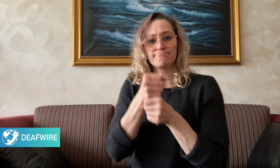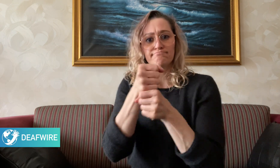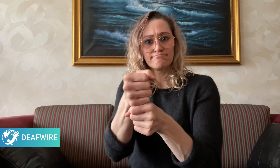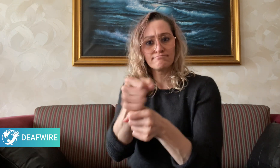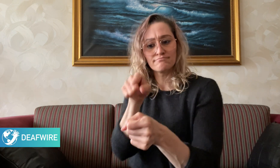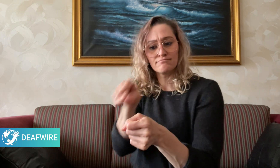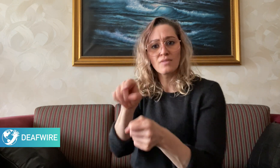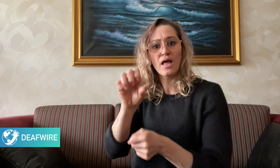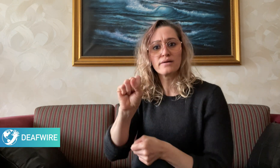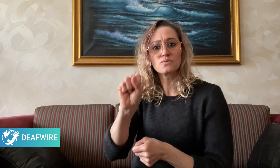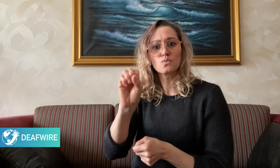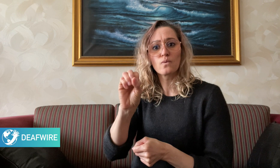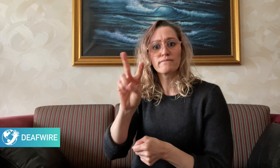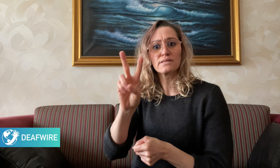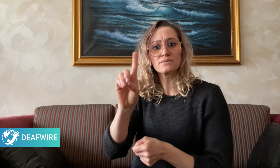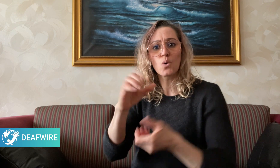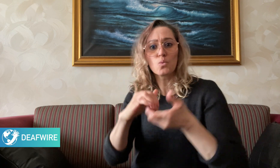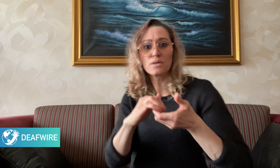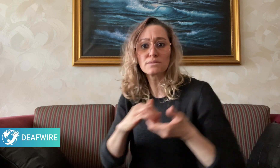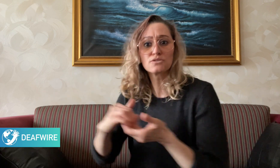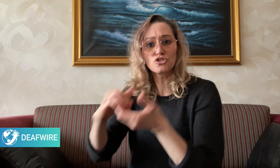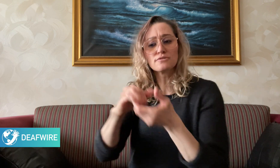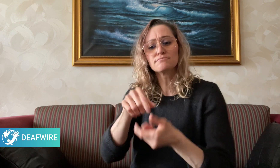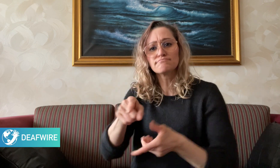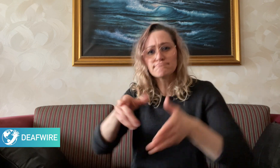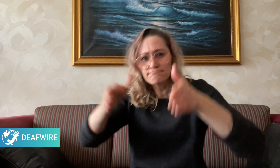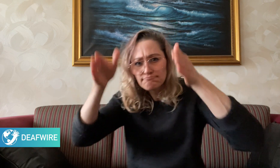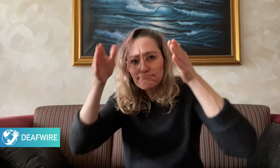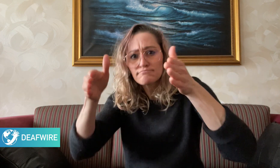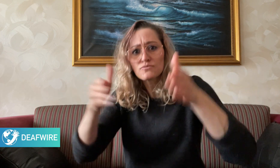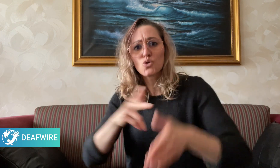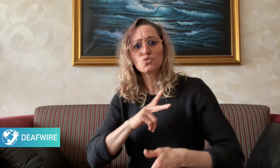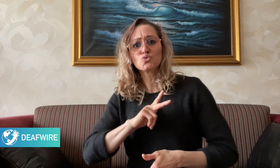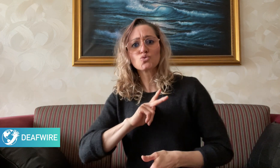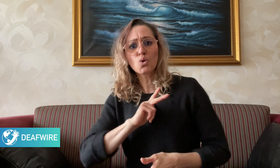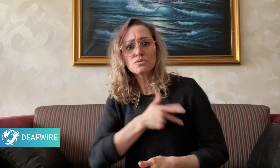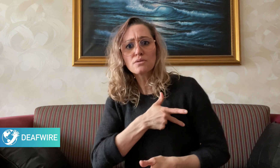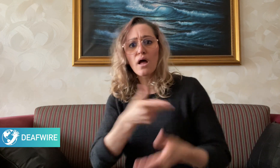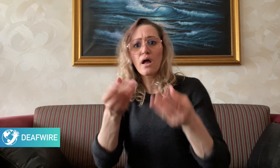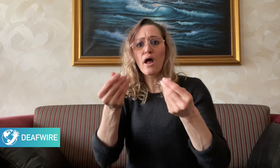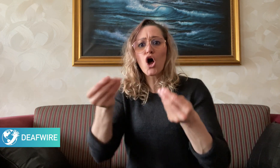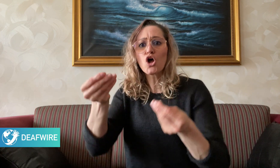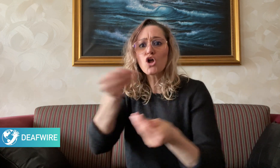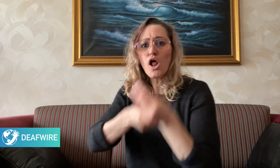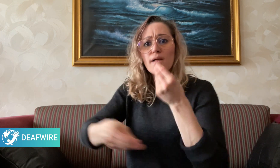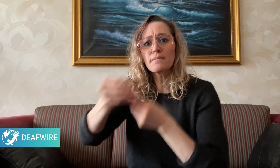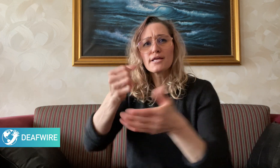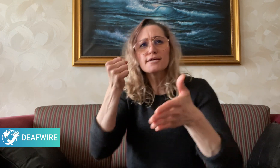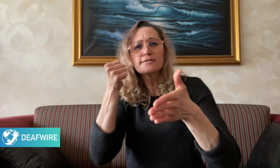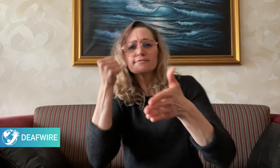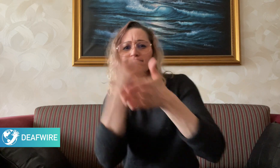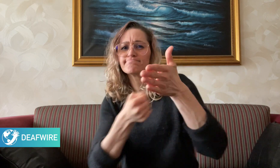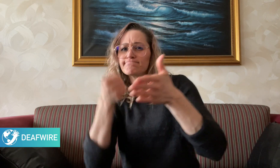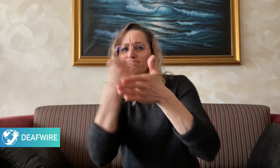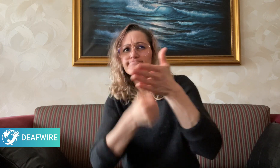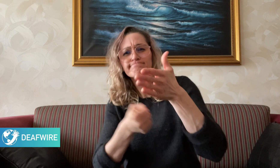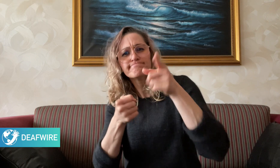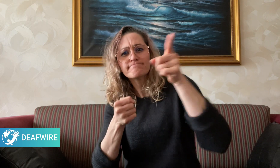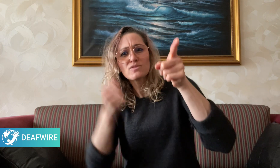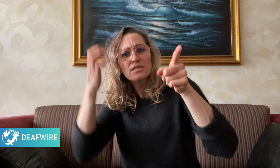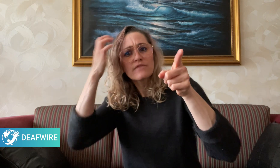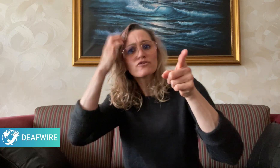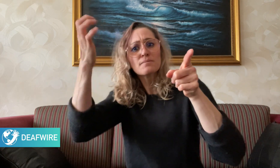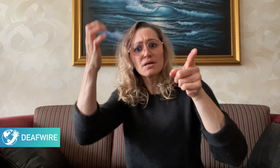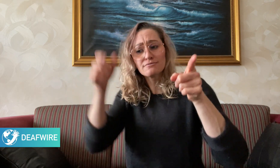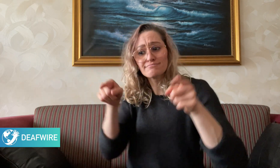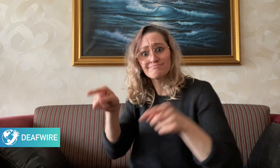A spokesperson from SoVD, a social economic advocacy organization,